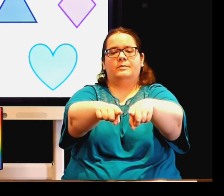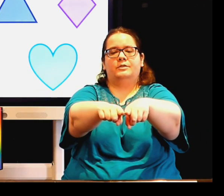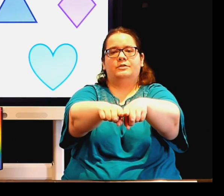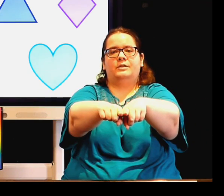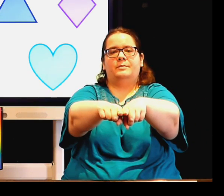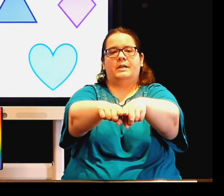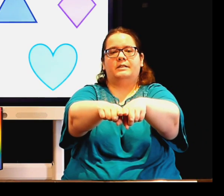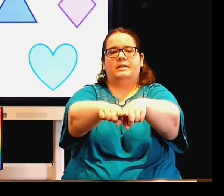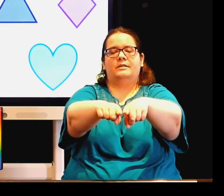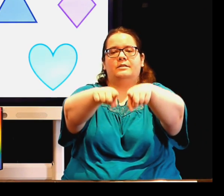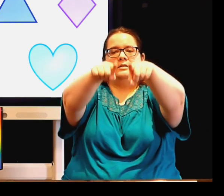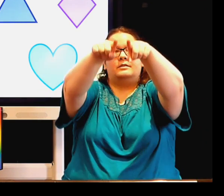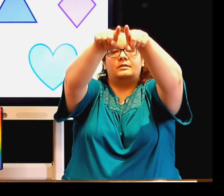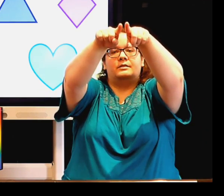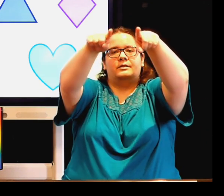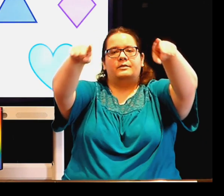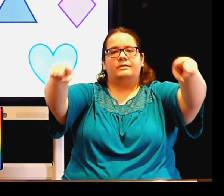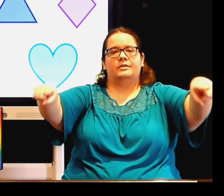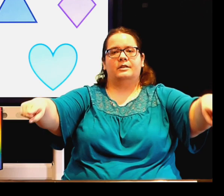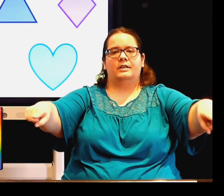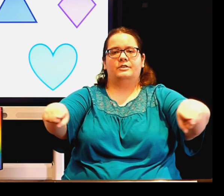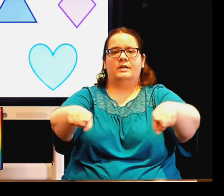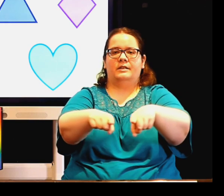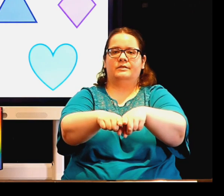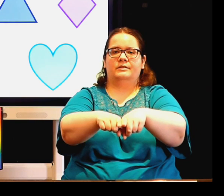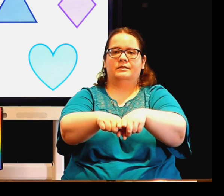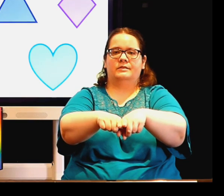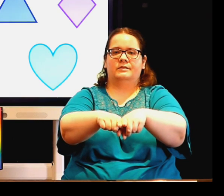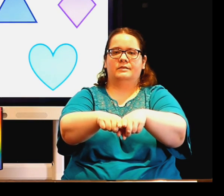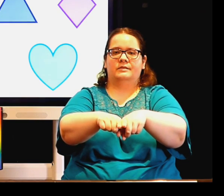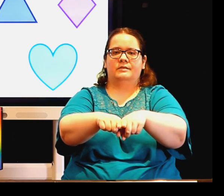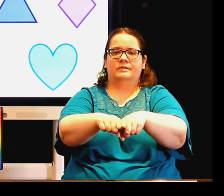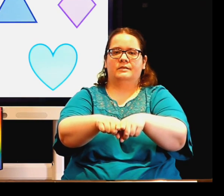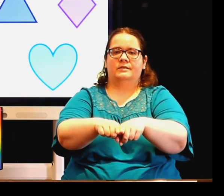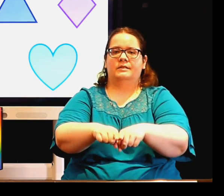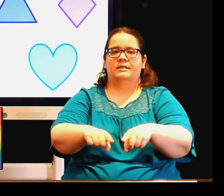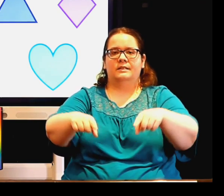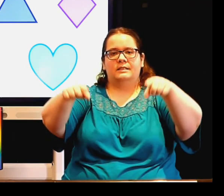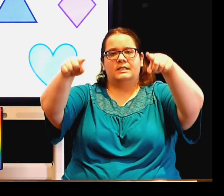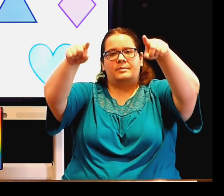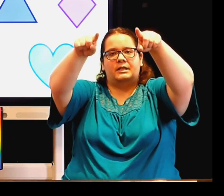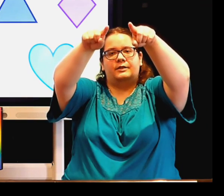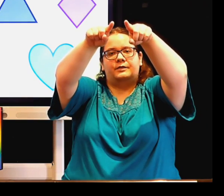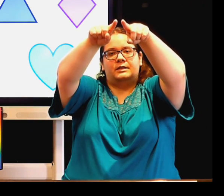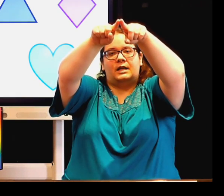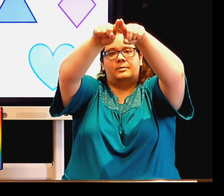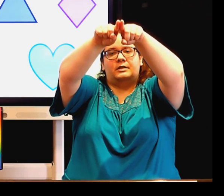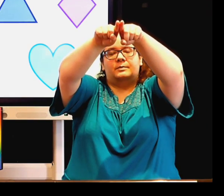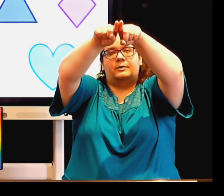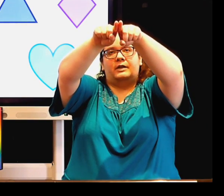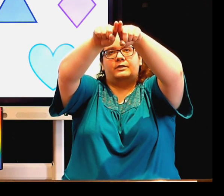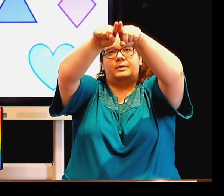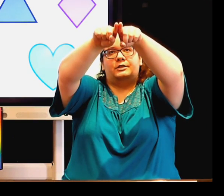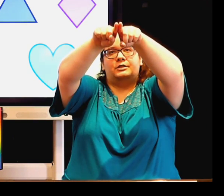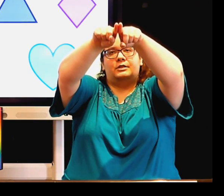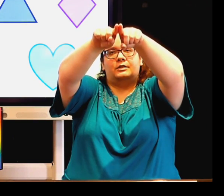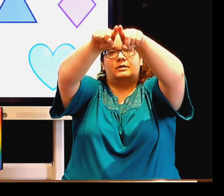them straight back together, for a triangle. Same idea for diamonds, but we have to make sure that